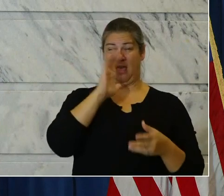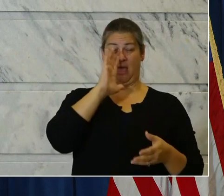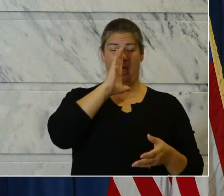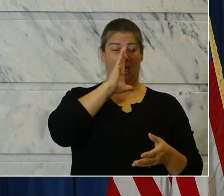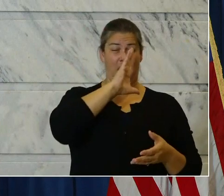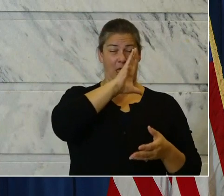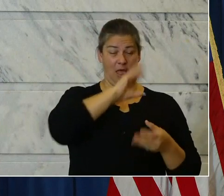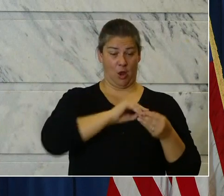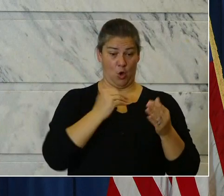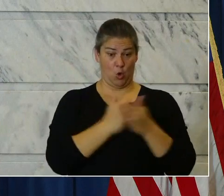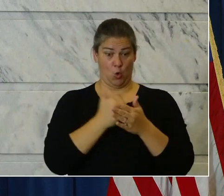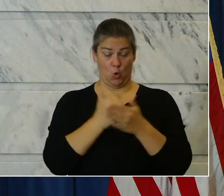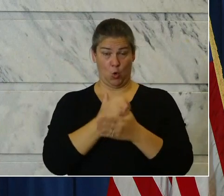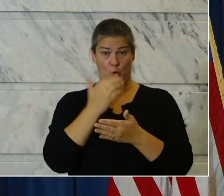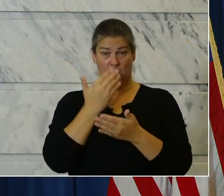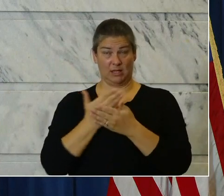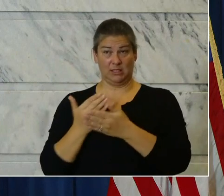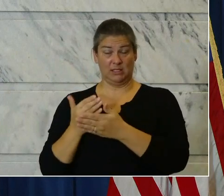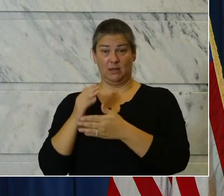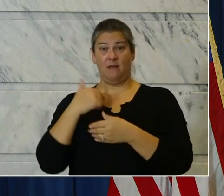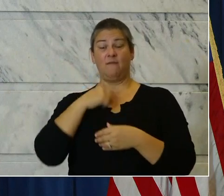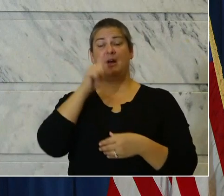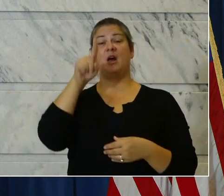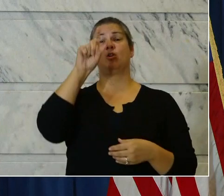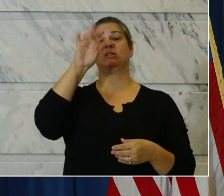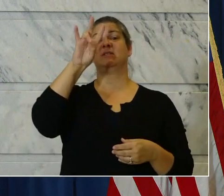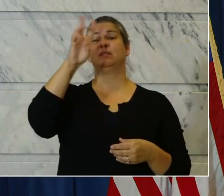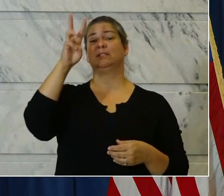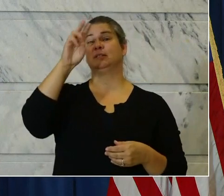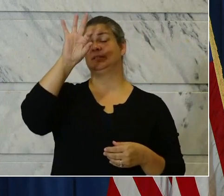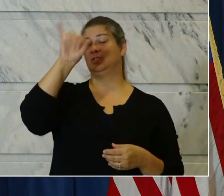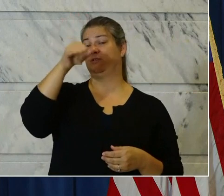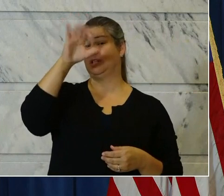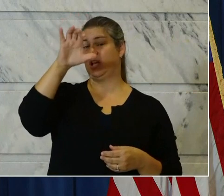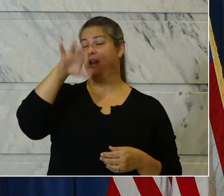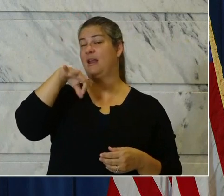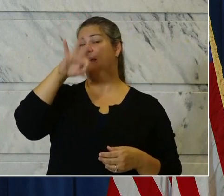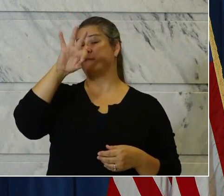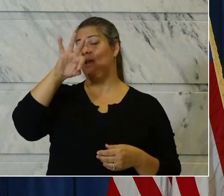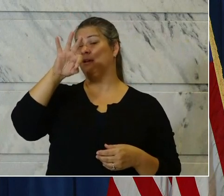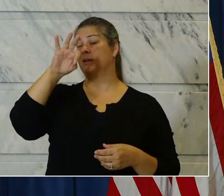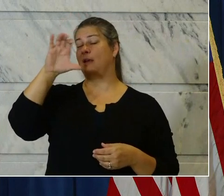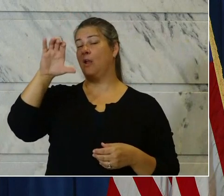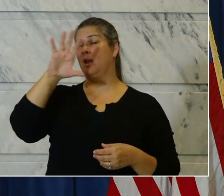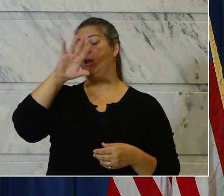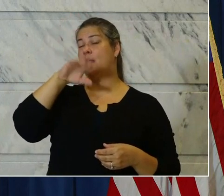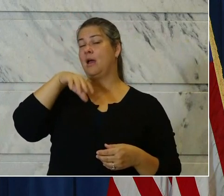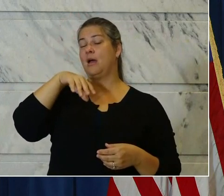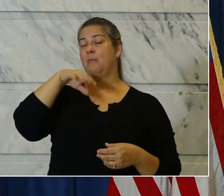SEVEN HUNDRED AND TWENTY EIGHT. NEW CASES BY COUNTY JEFFERSON A